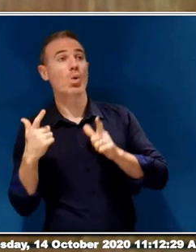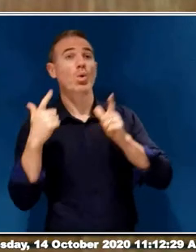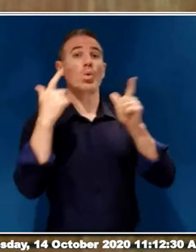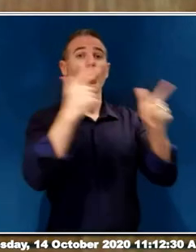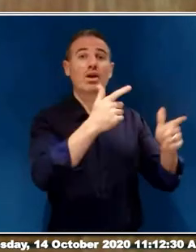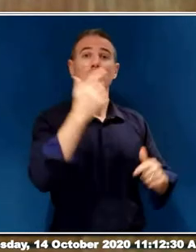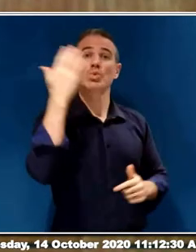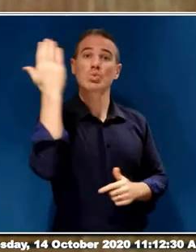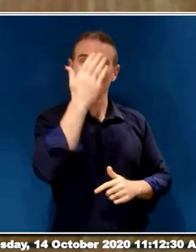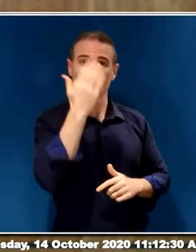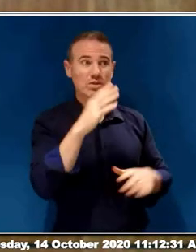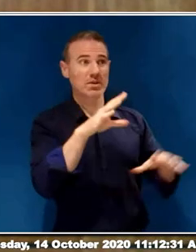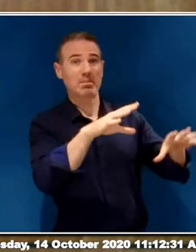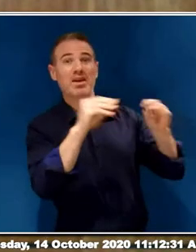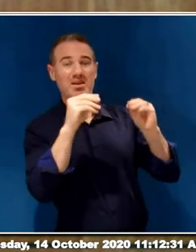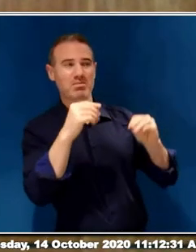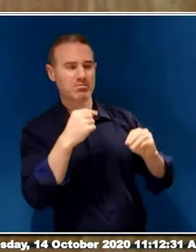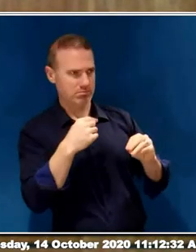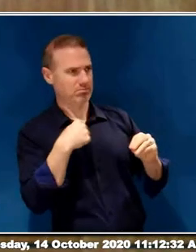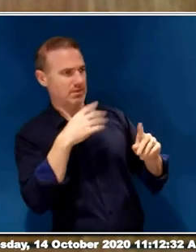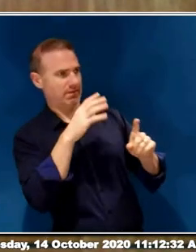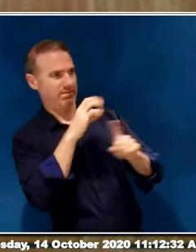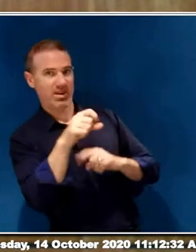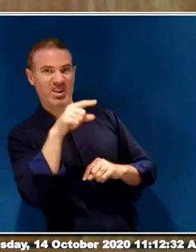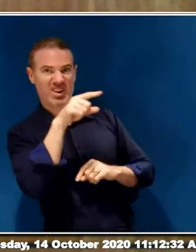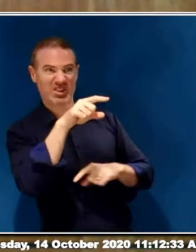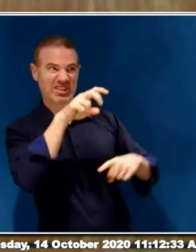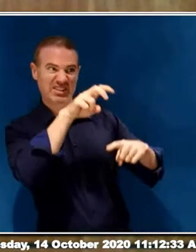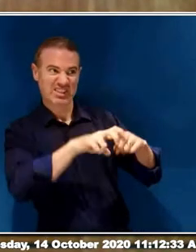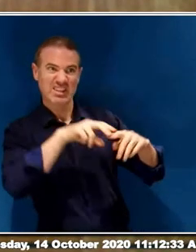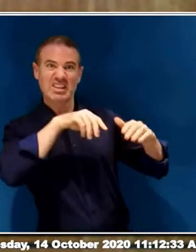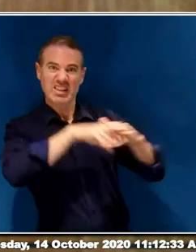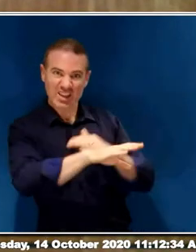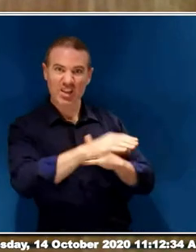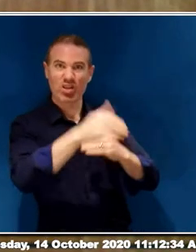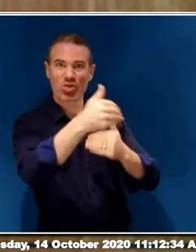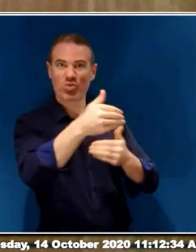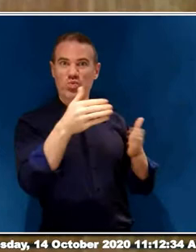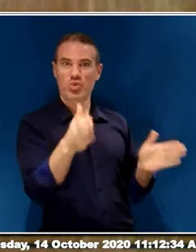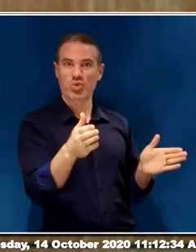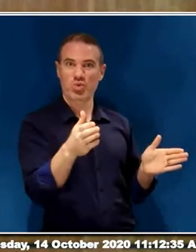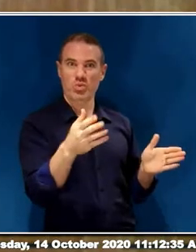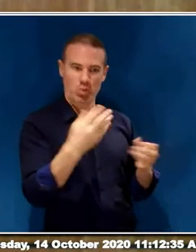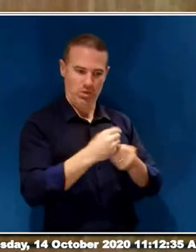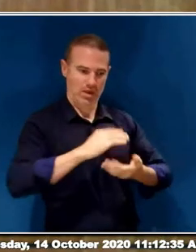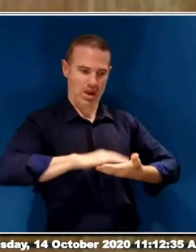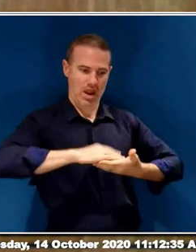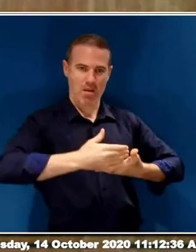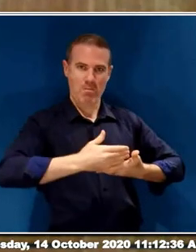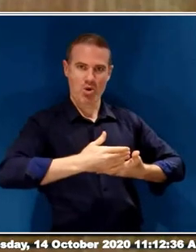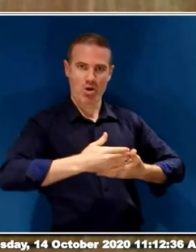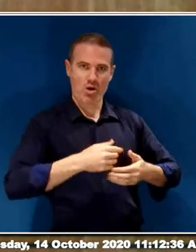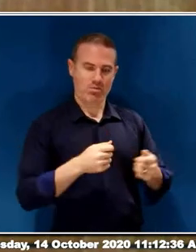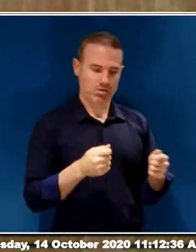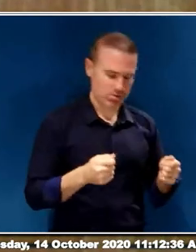particular room with his laptop rocking back and forth in almost a catatonic state.